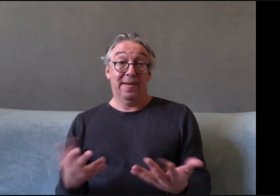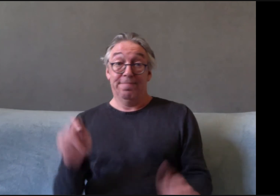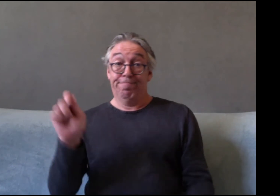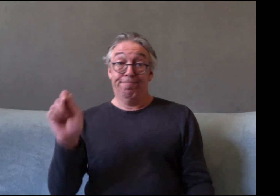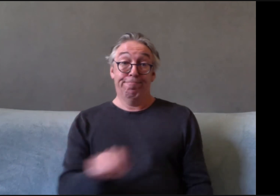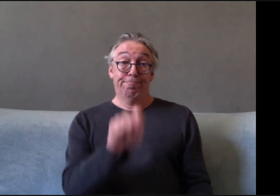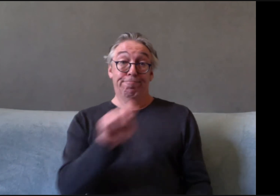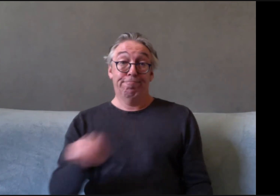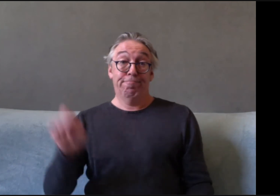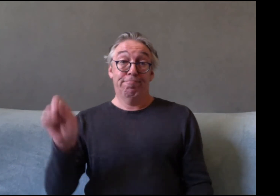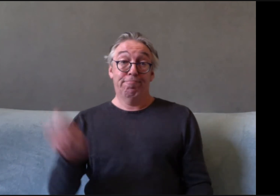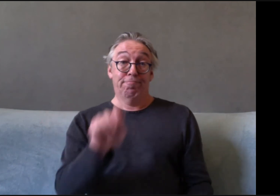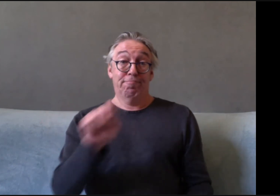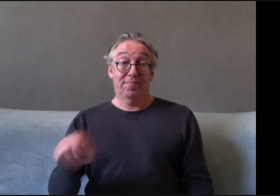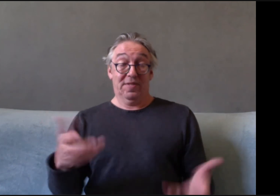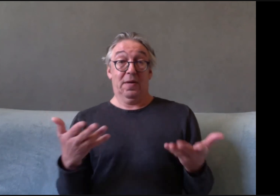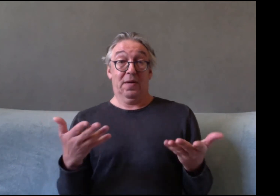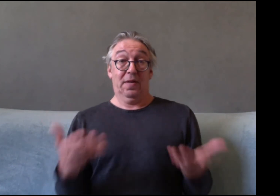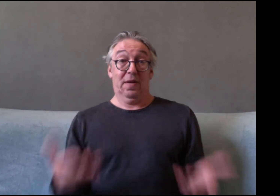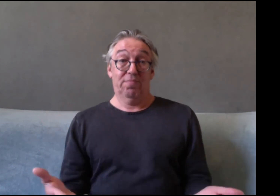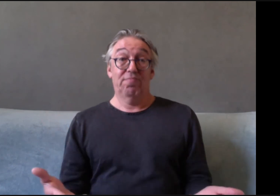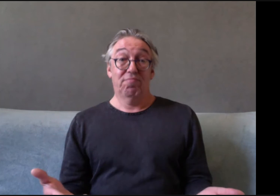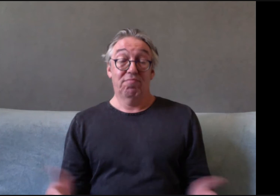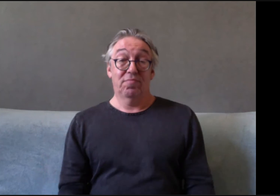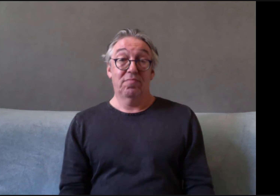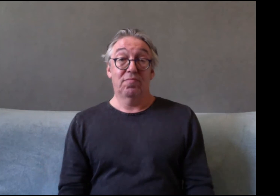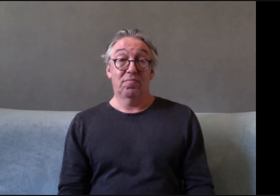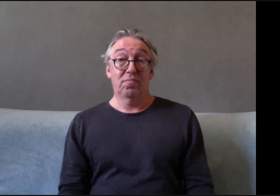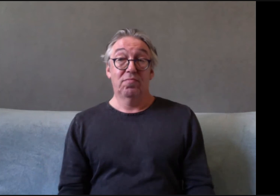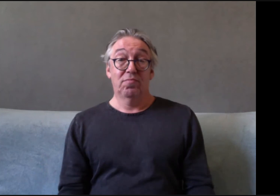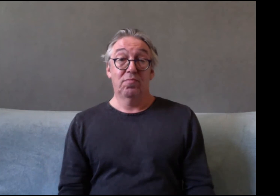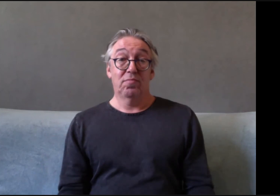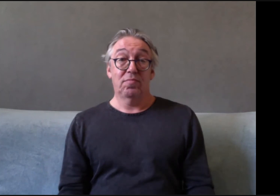The accessibility of commercial and public services: work, educationm